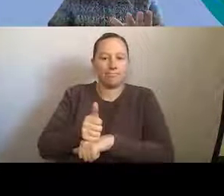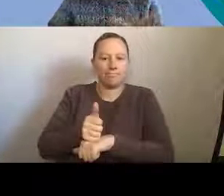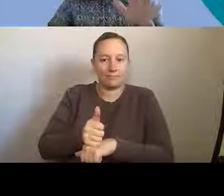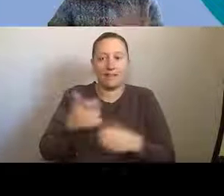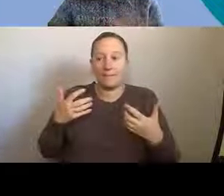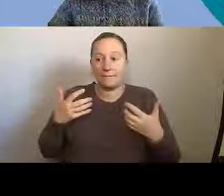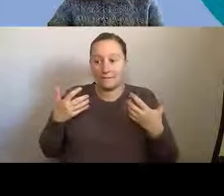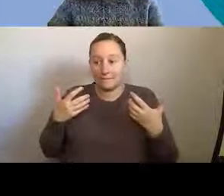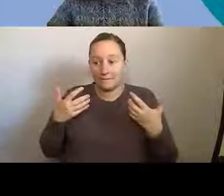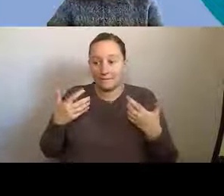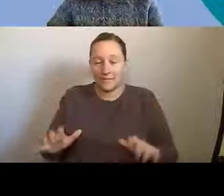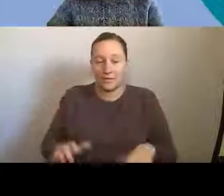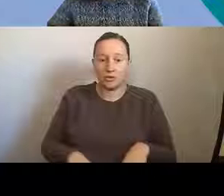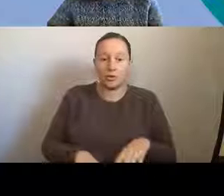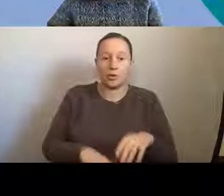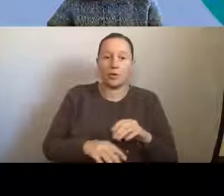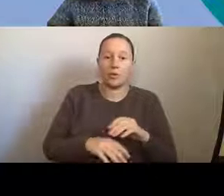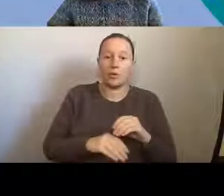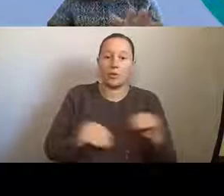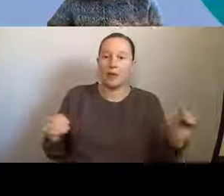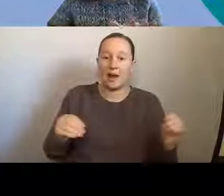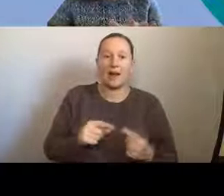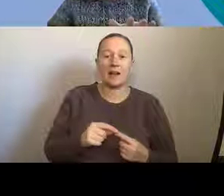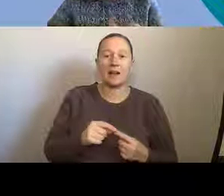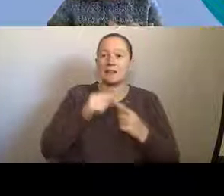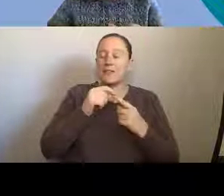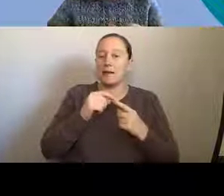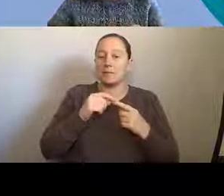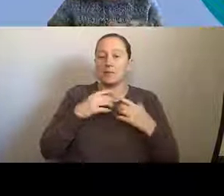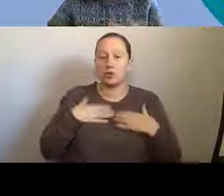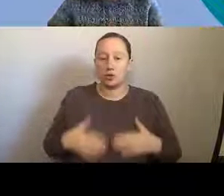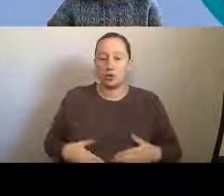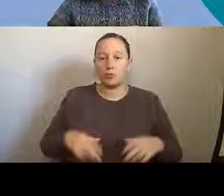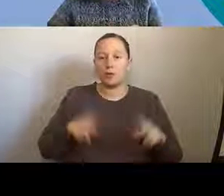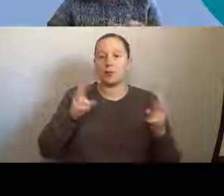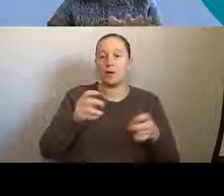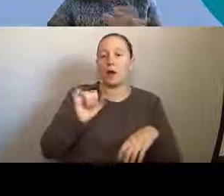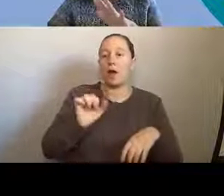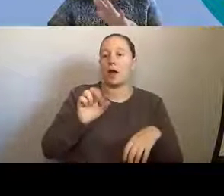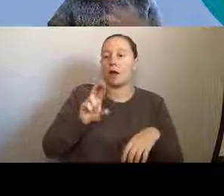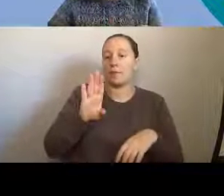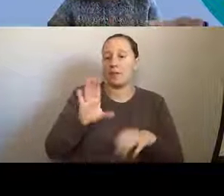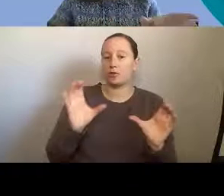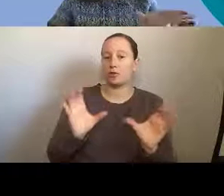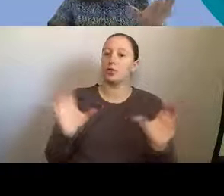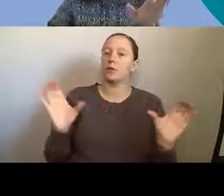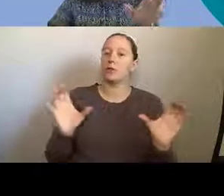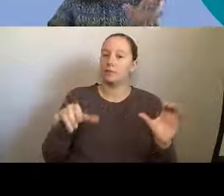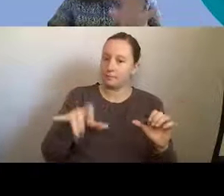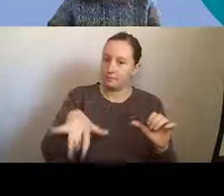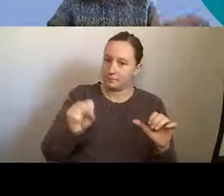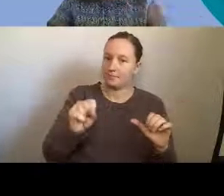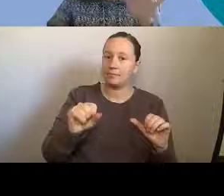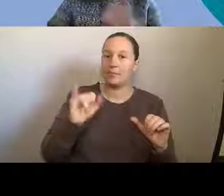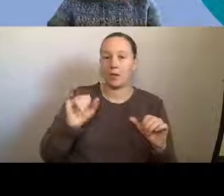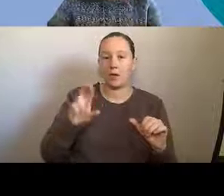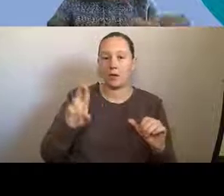for nonexempt human subjects research, you need to get an IBR certification. That yes, the IRB board has looked at it,